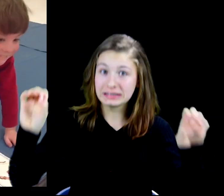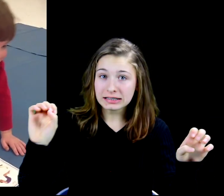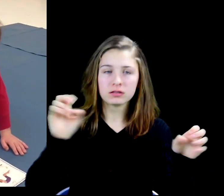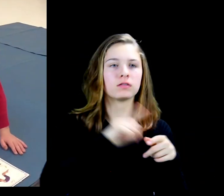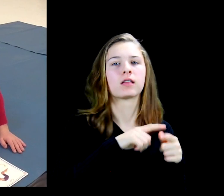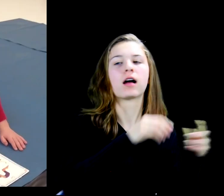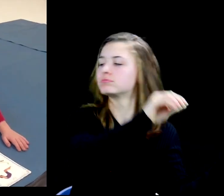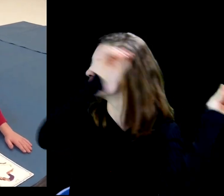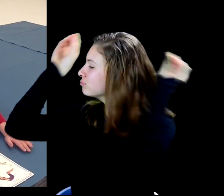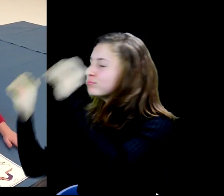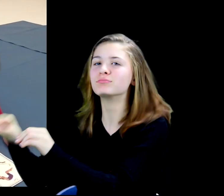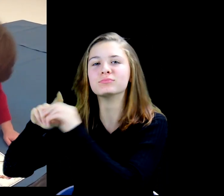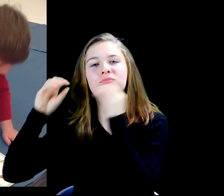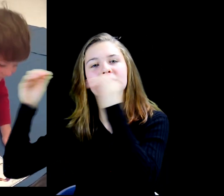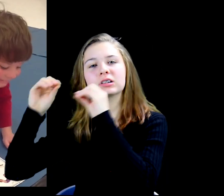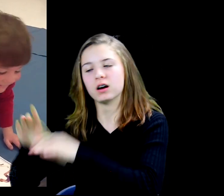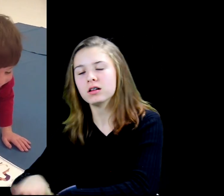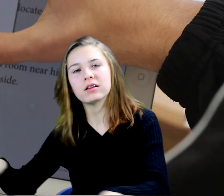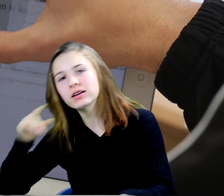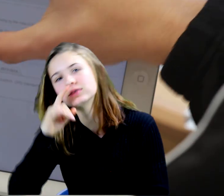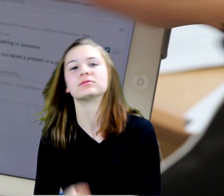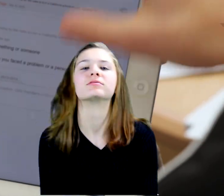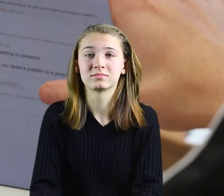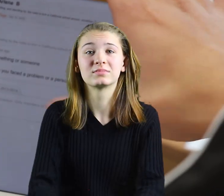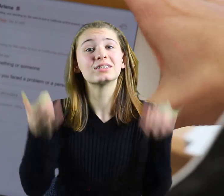in PE class then have that same video used as a class lesson.